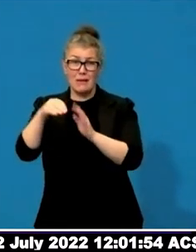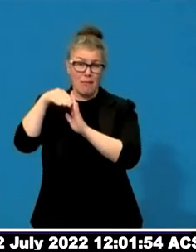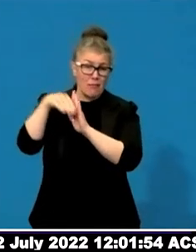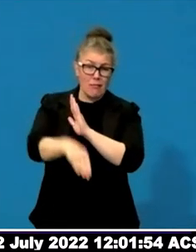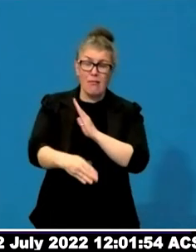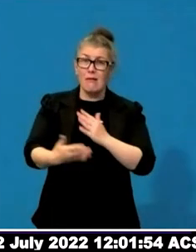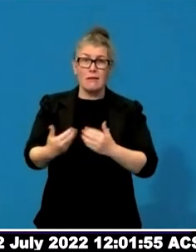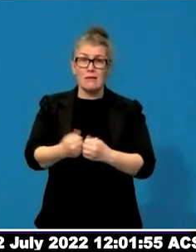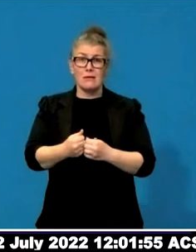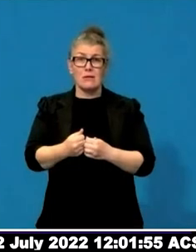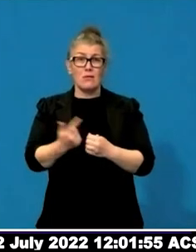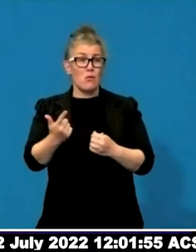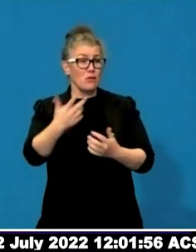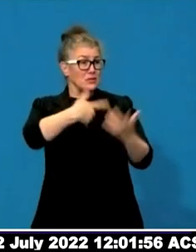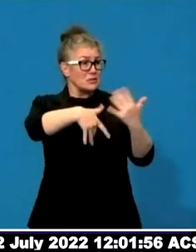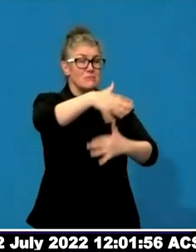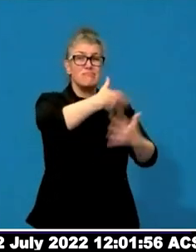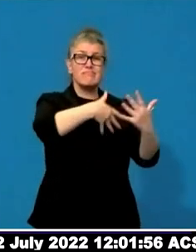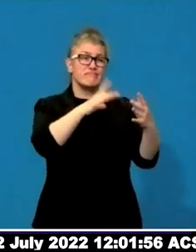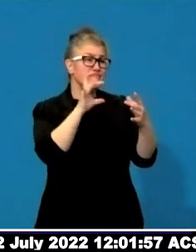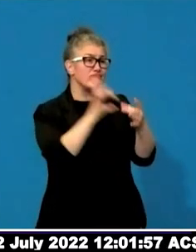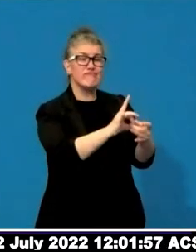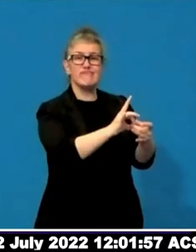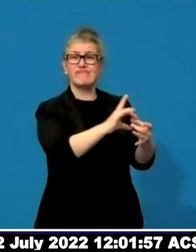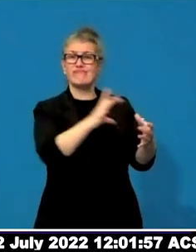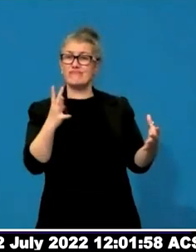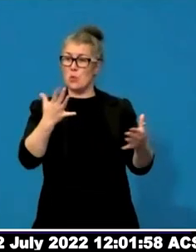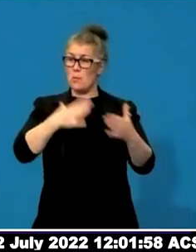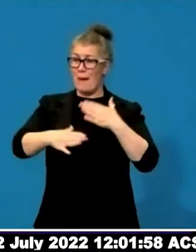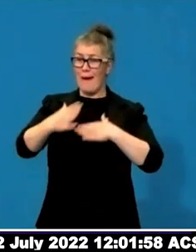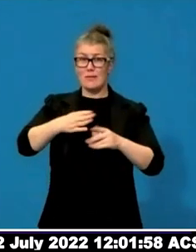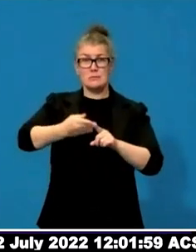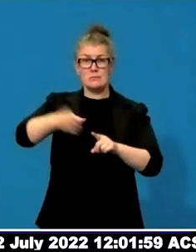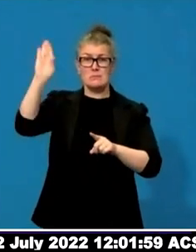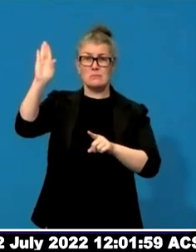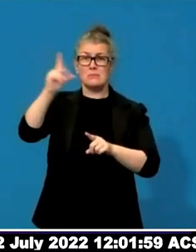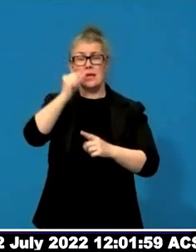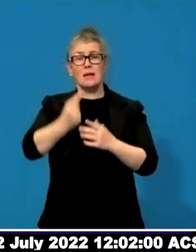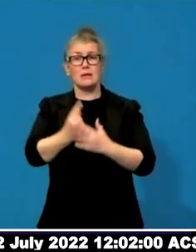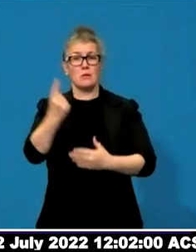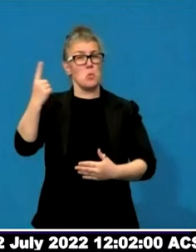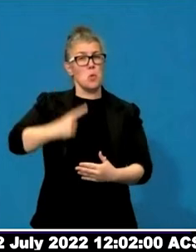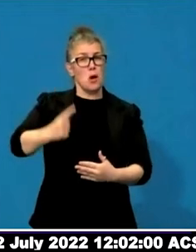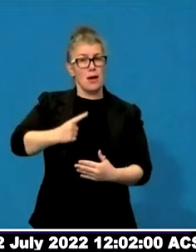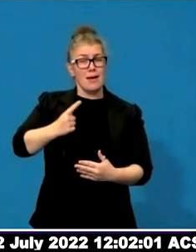or problematic behaviours increases because there's that -